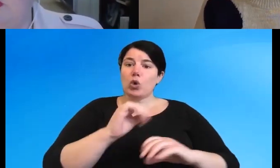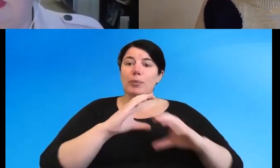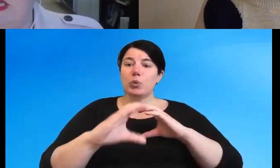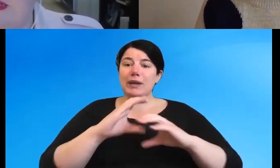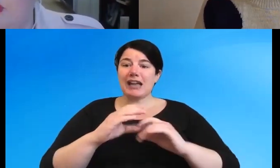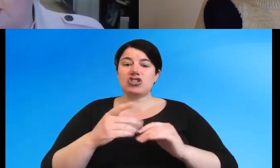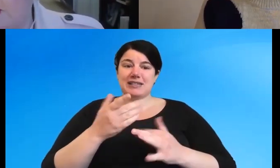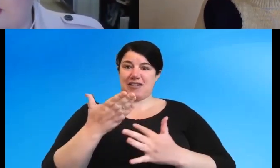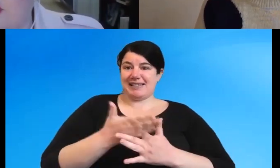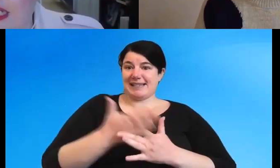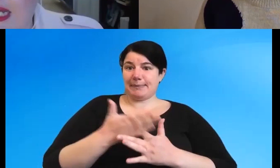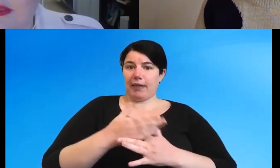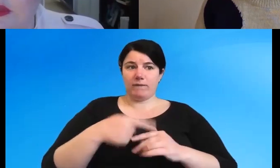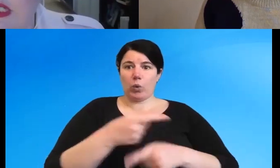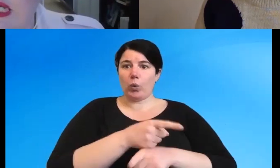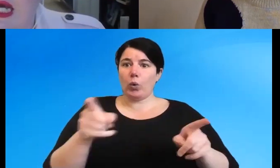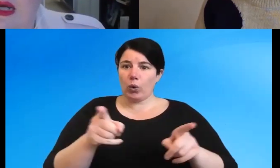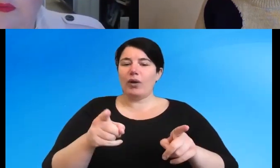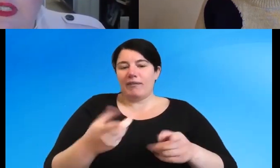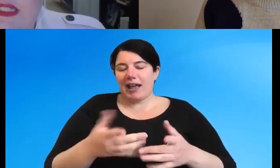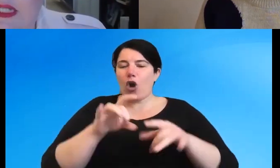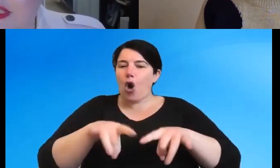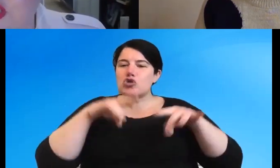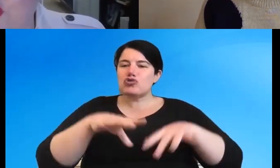possible. That's something the Australia Council does such a good